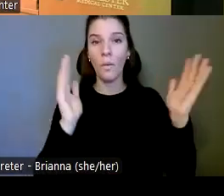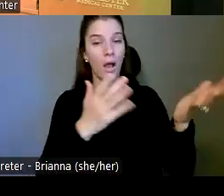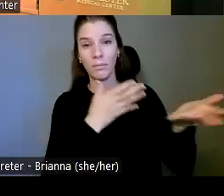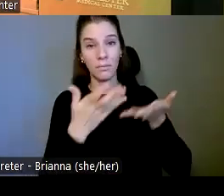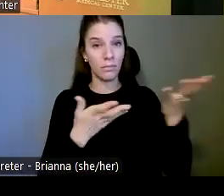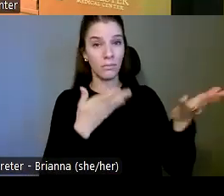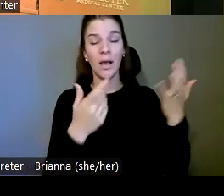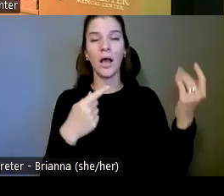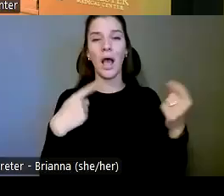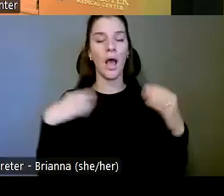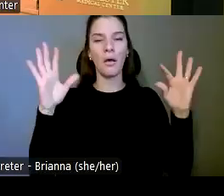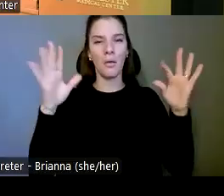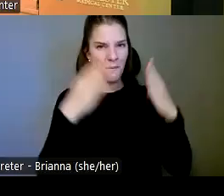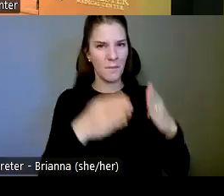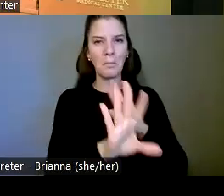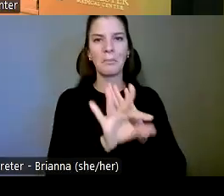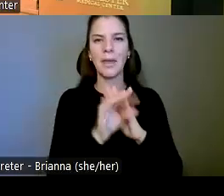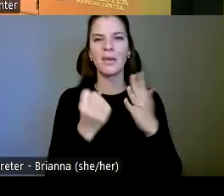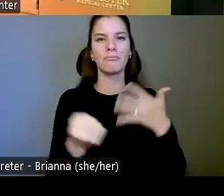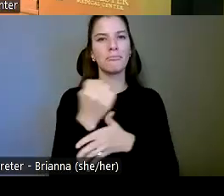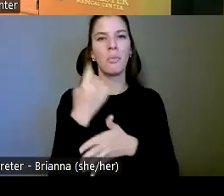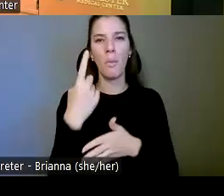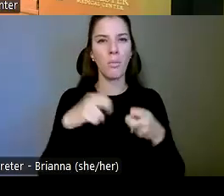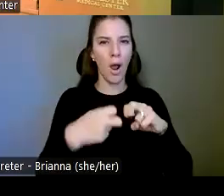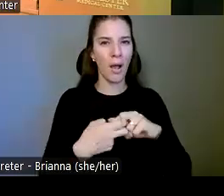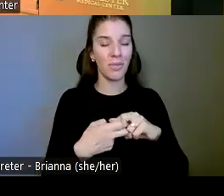problem or whatever it is like those are the strategies and he said no that's not the right